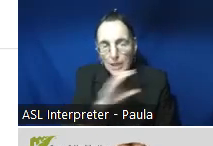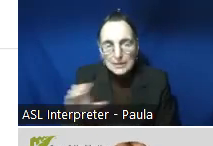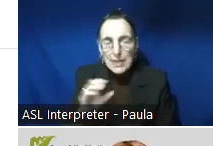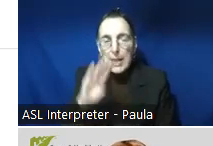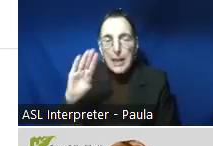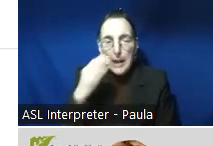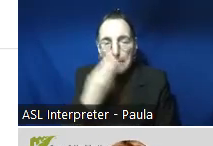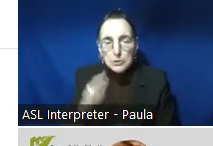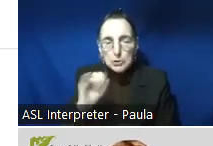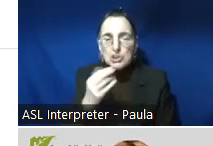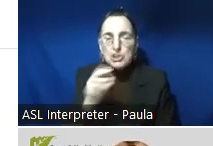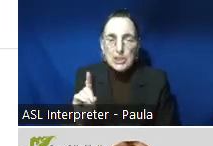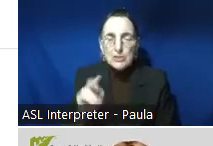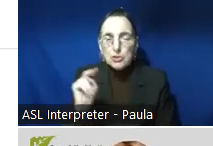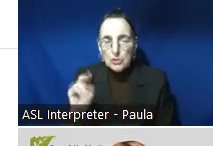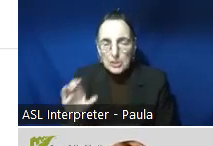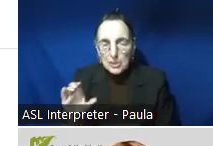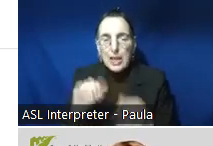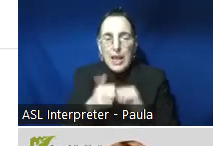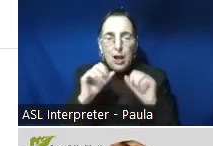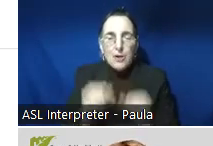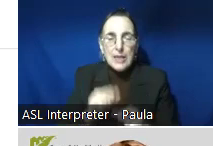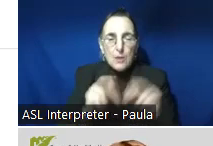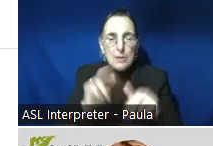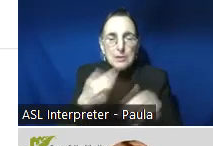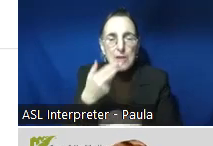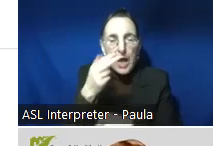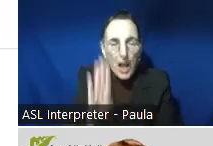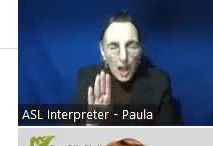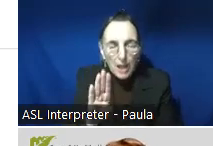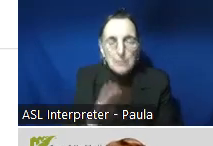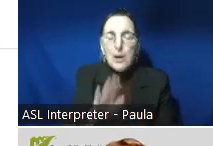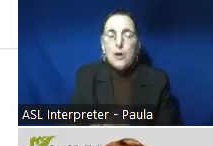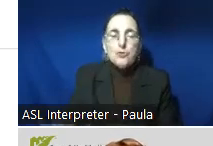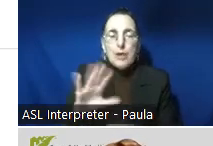of service providers throughout the state to overcome barriers between the sectors,